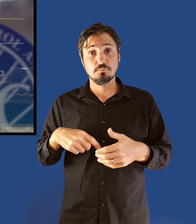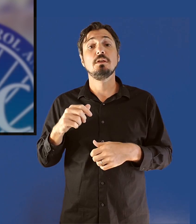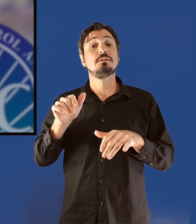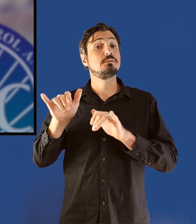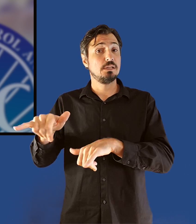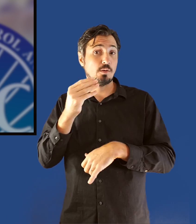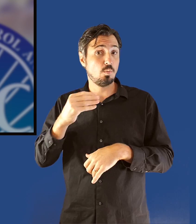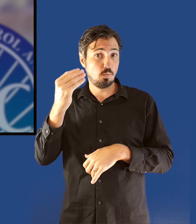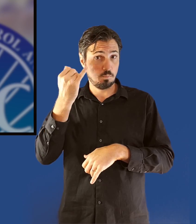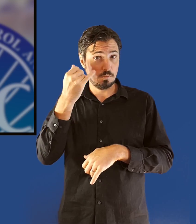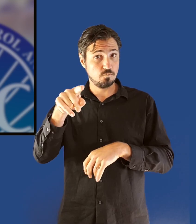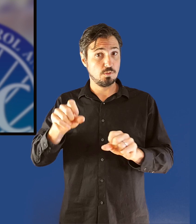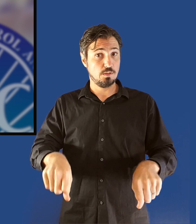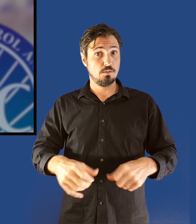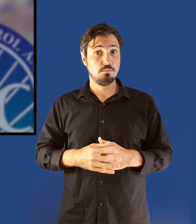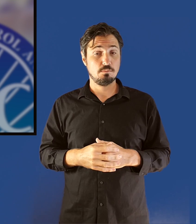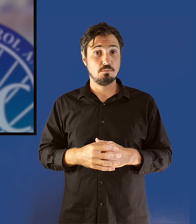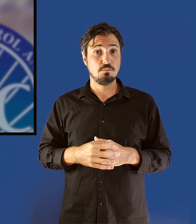Stay home as much as possible.